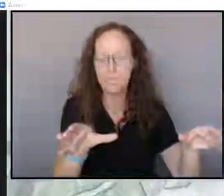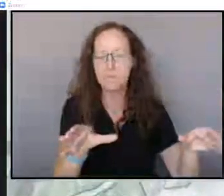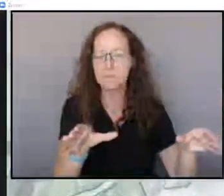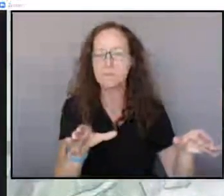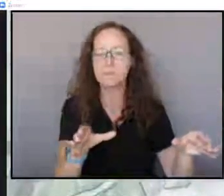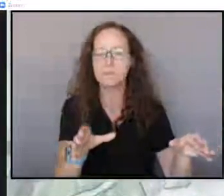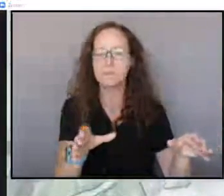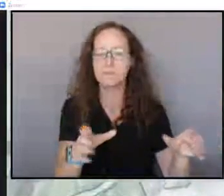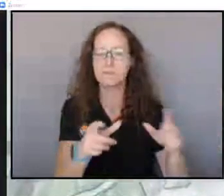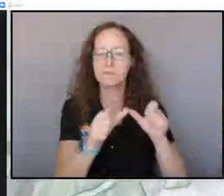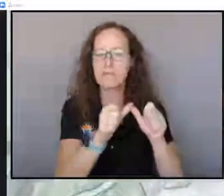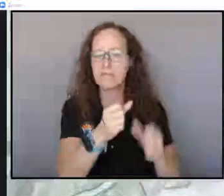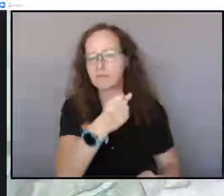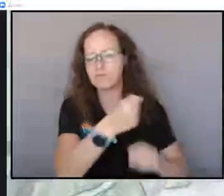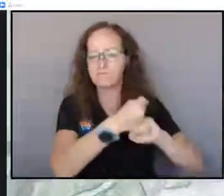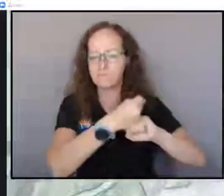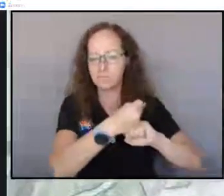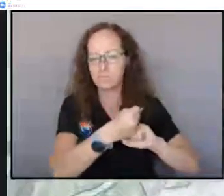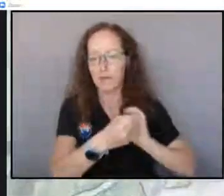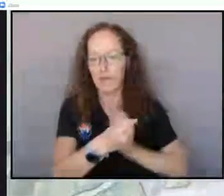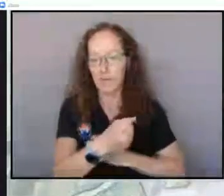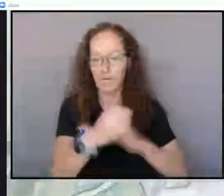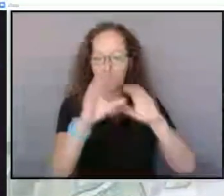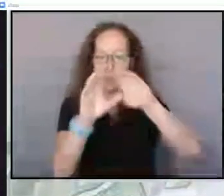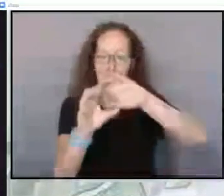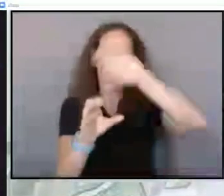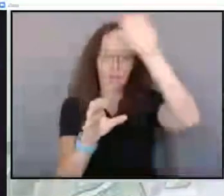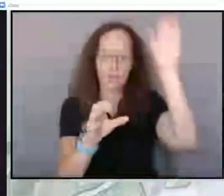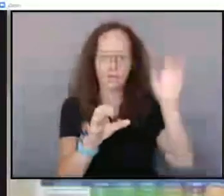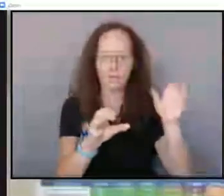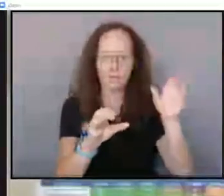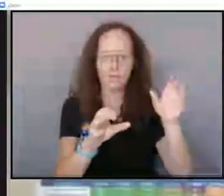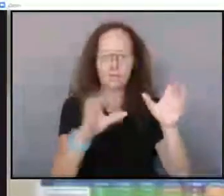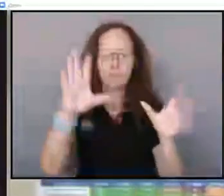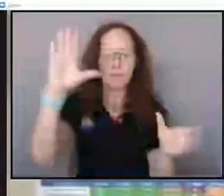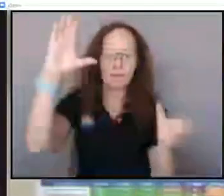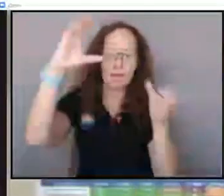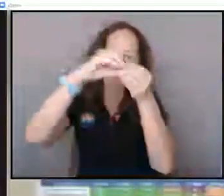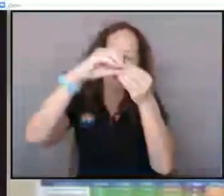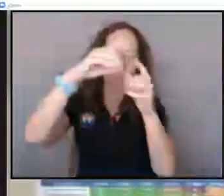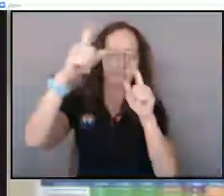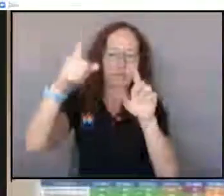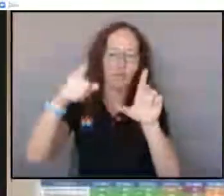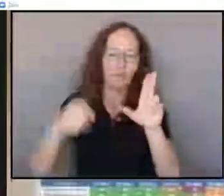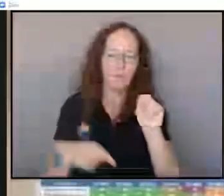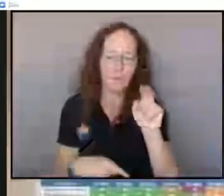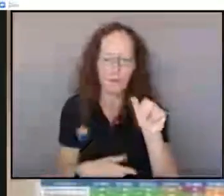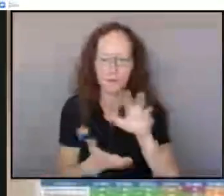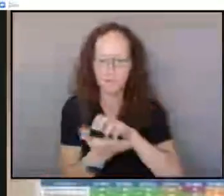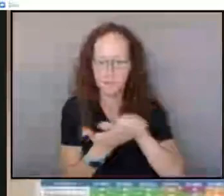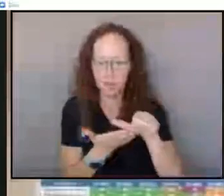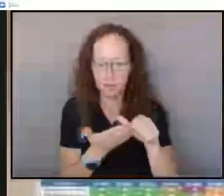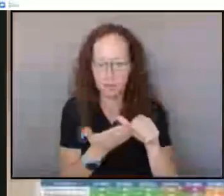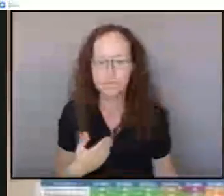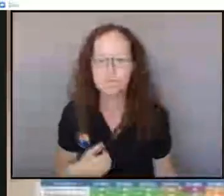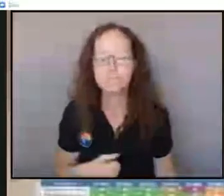OUT ON THE EAST SIDE, THE CONTINGENCY AREA, WORK IS STILL BEING DONE IN THIS AREA.